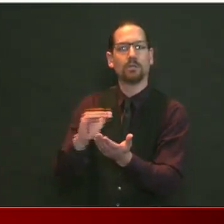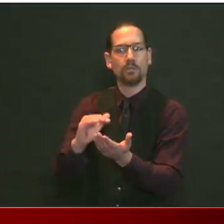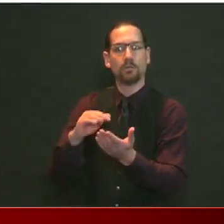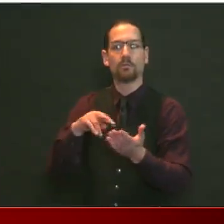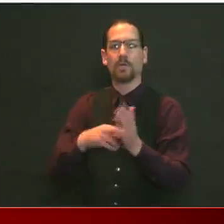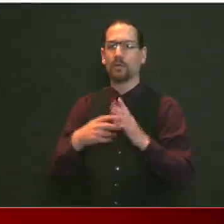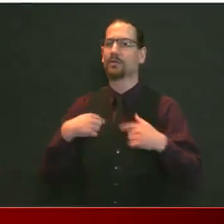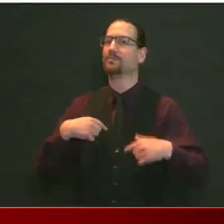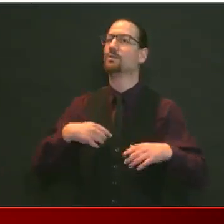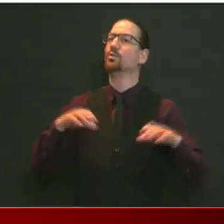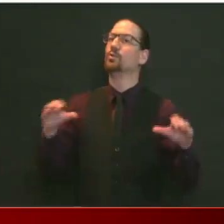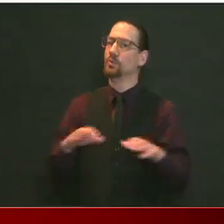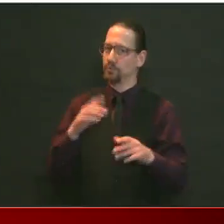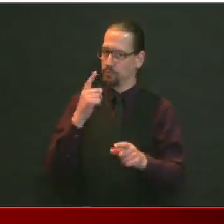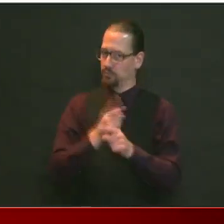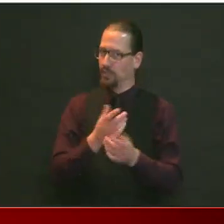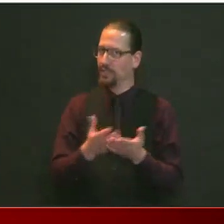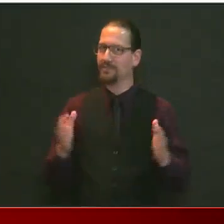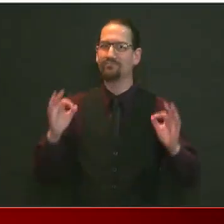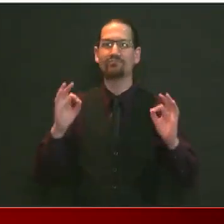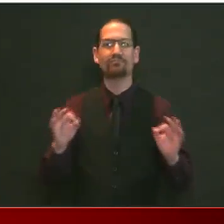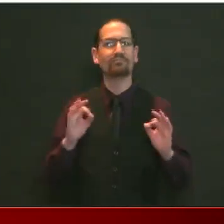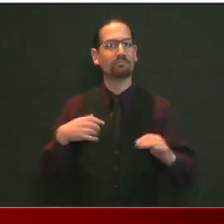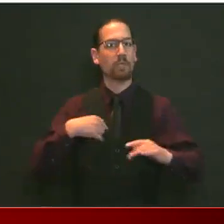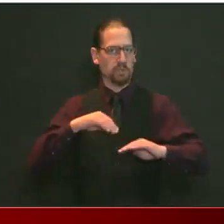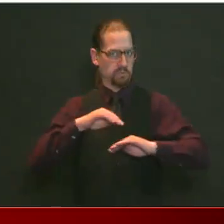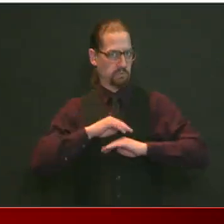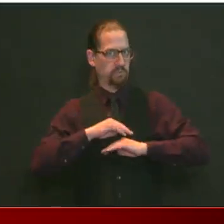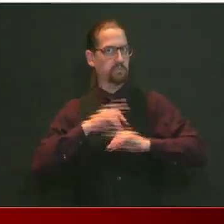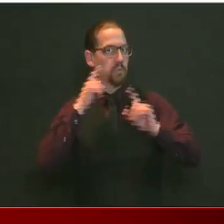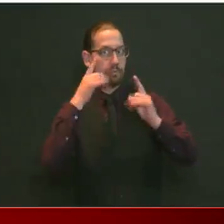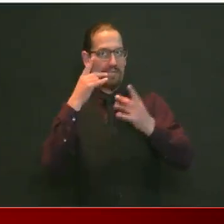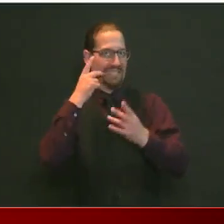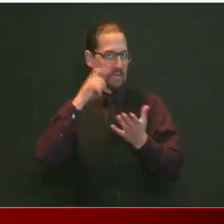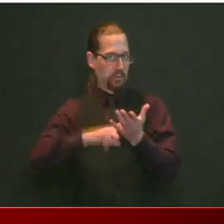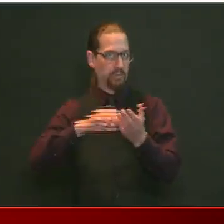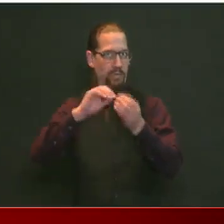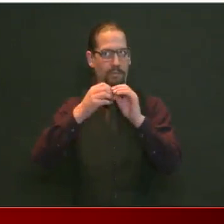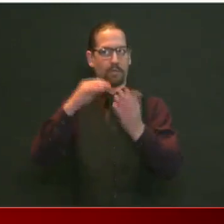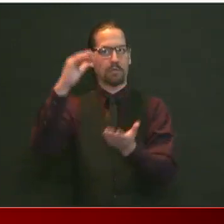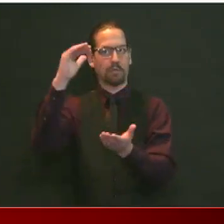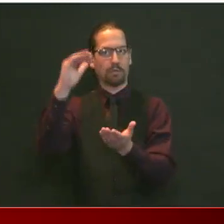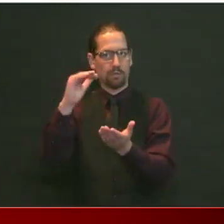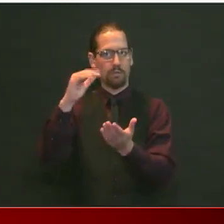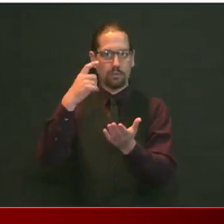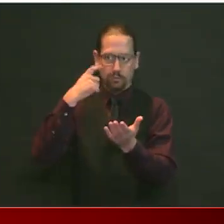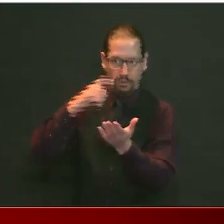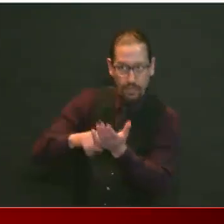DECREASES IN THE PERCENT POSITIVE THAT ARE RESULTING. SO THAT MEANS THAT WE ARE FULFILLING THE GOAL OF THIS